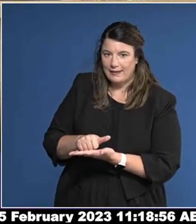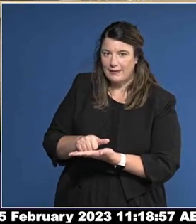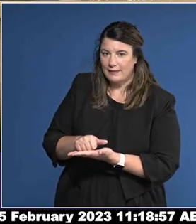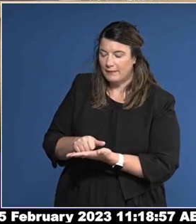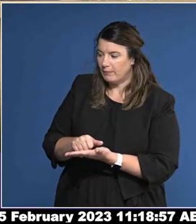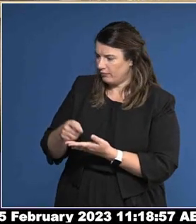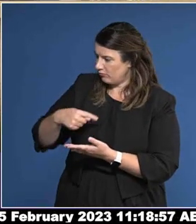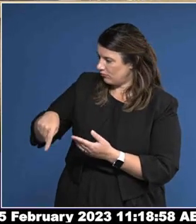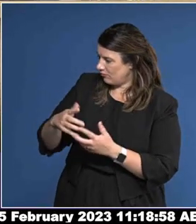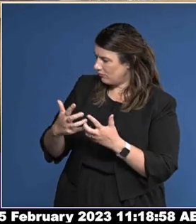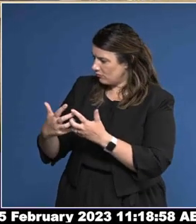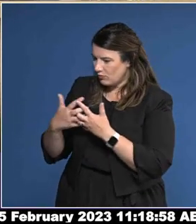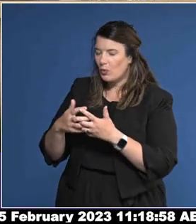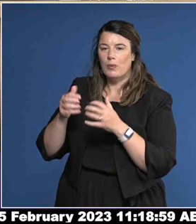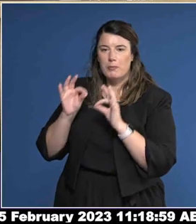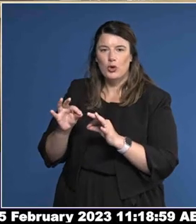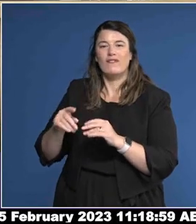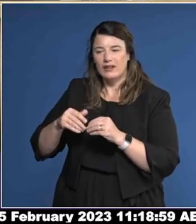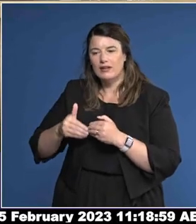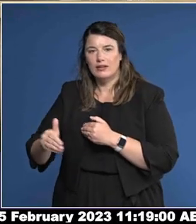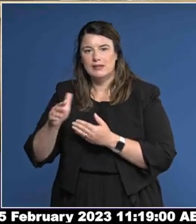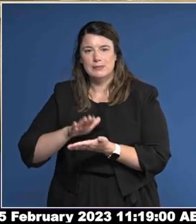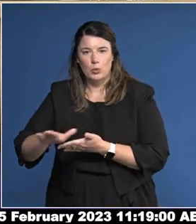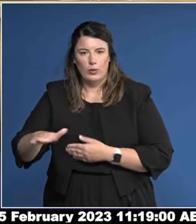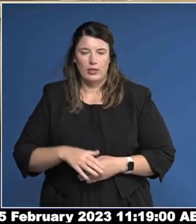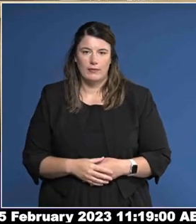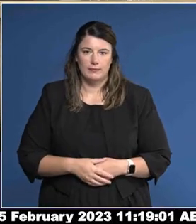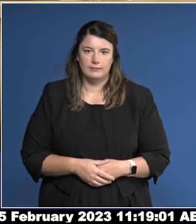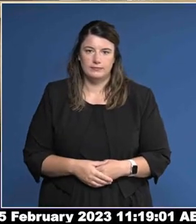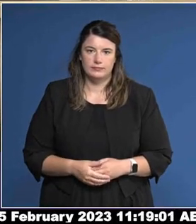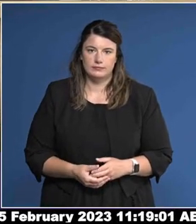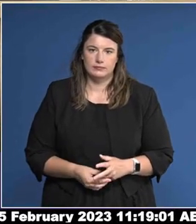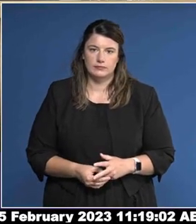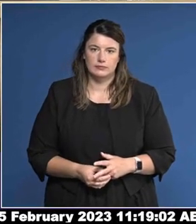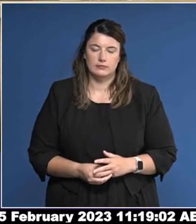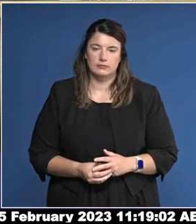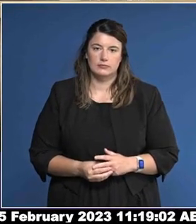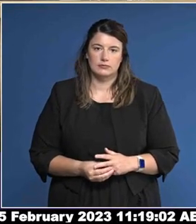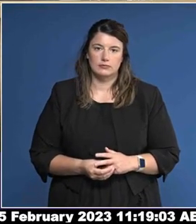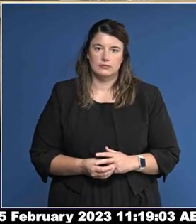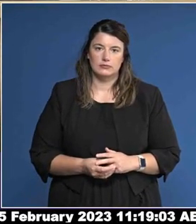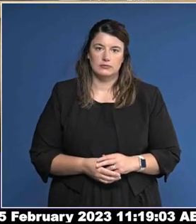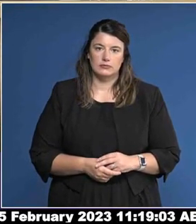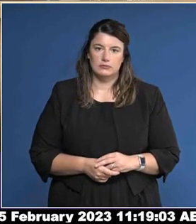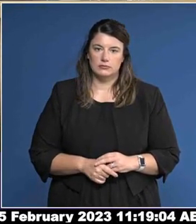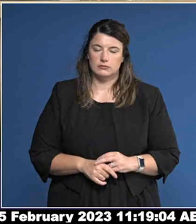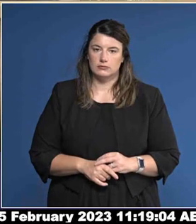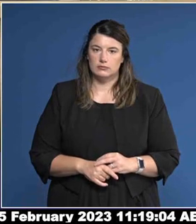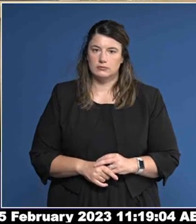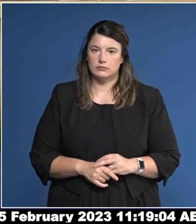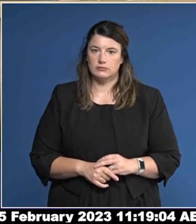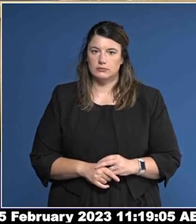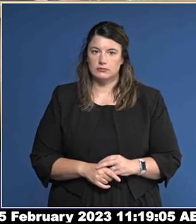Is there a funding issue in terms of the way support workers are rostered that